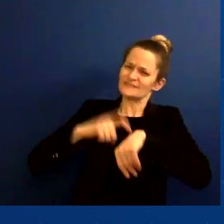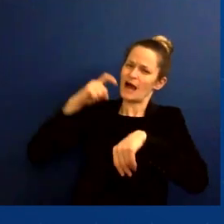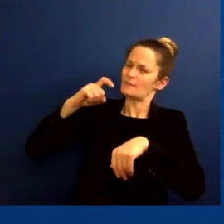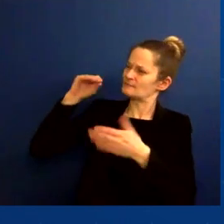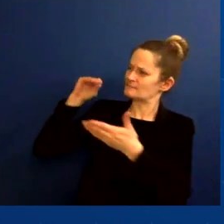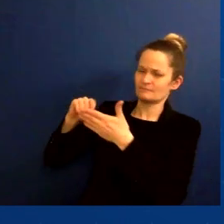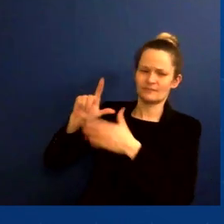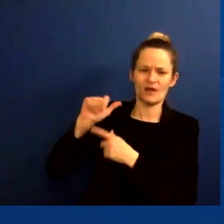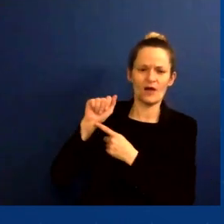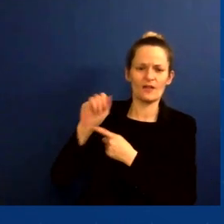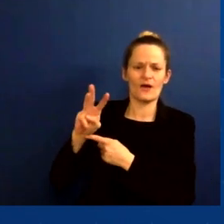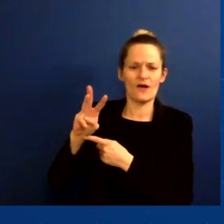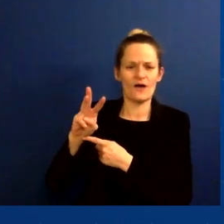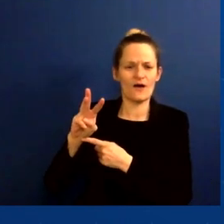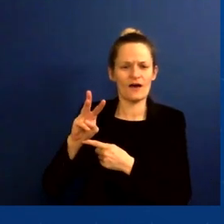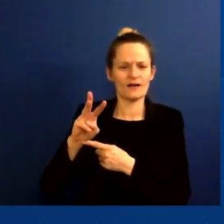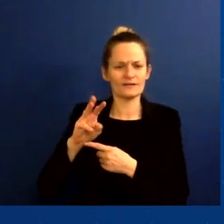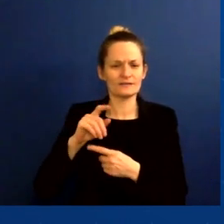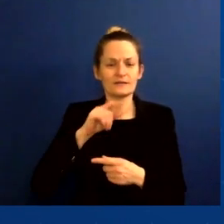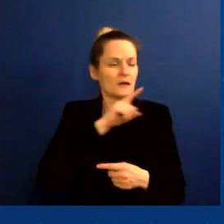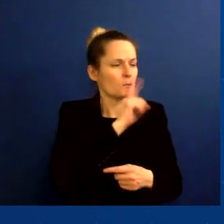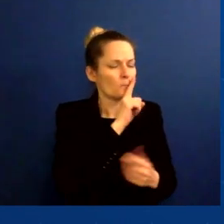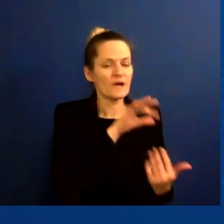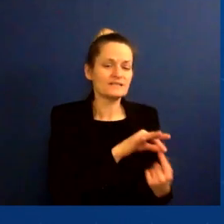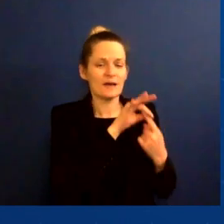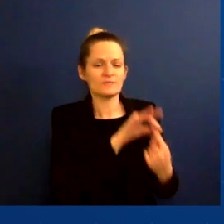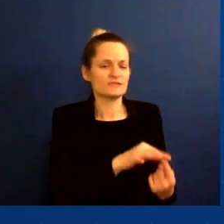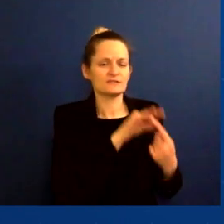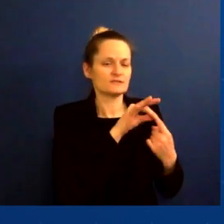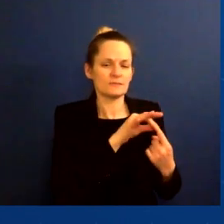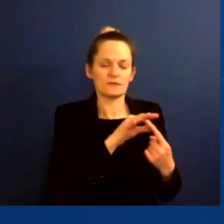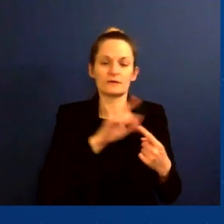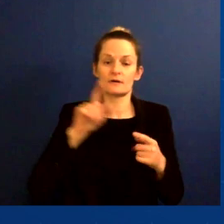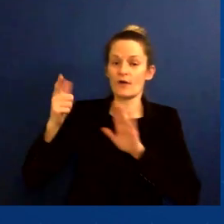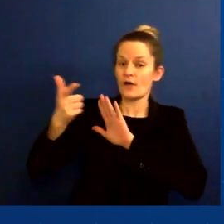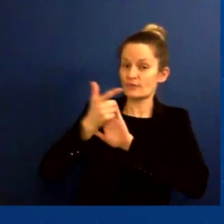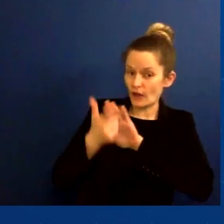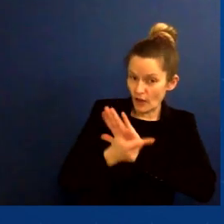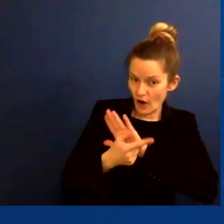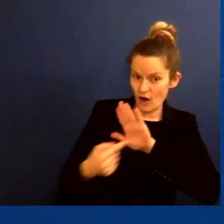and that is that -- Buy American. As President of the United States, I award contracts.